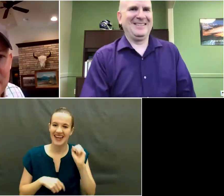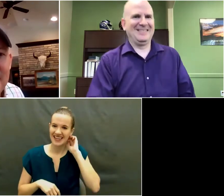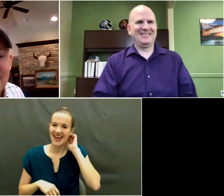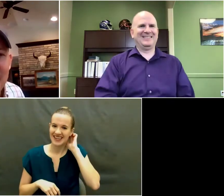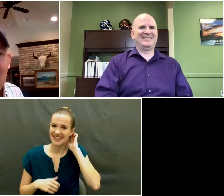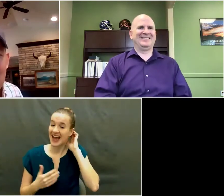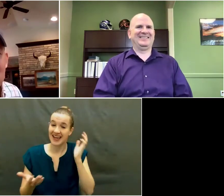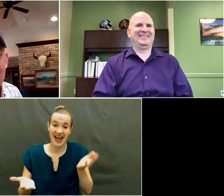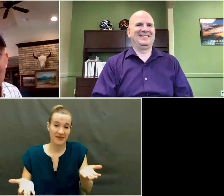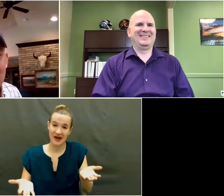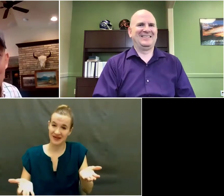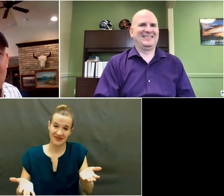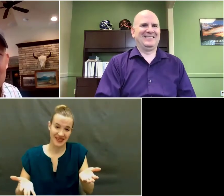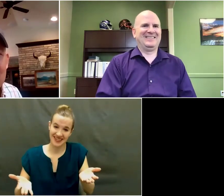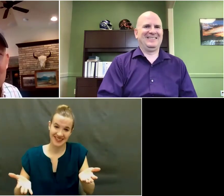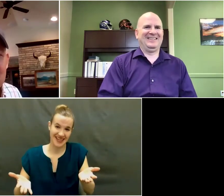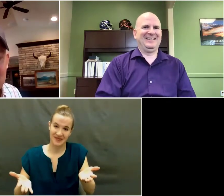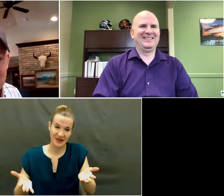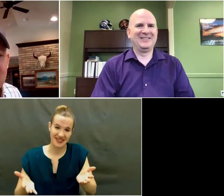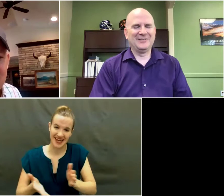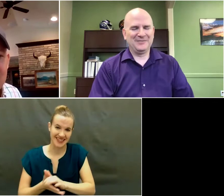Steve: Yes, yeah. And how to pronounce it right. Really isn't that important to us.